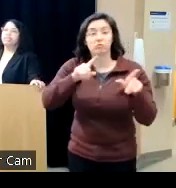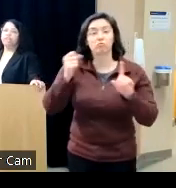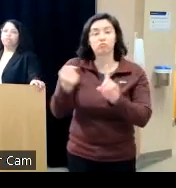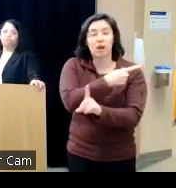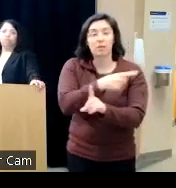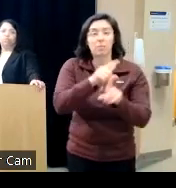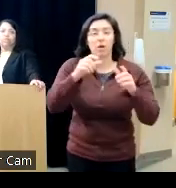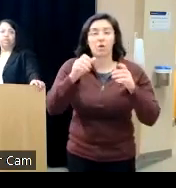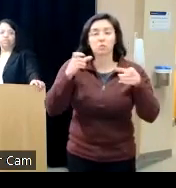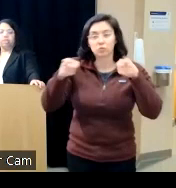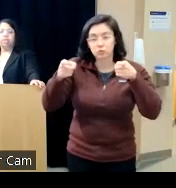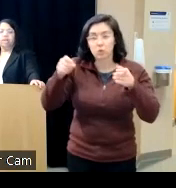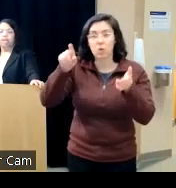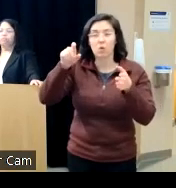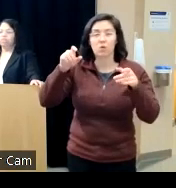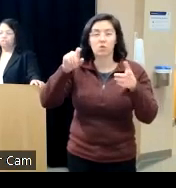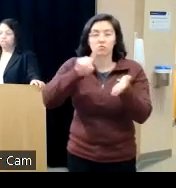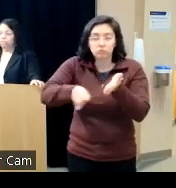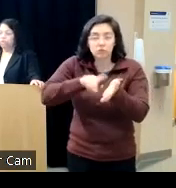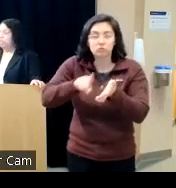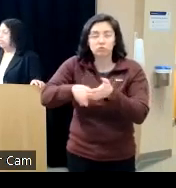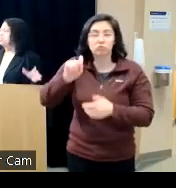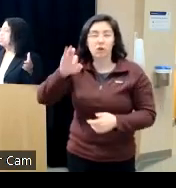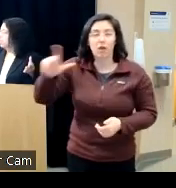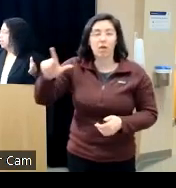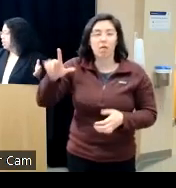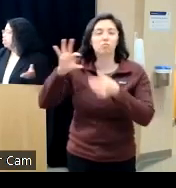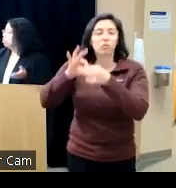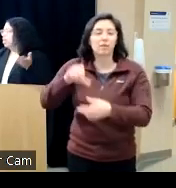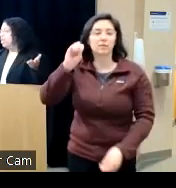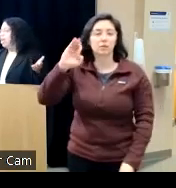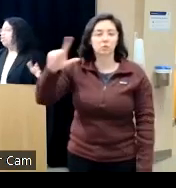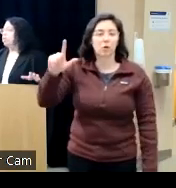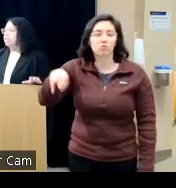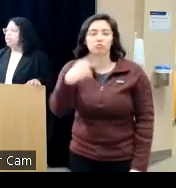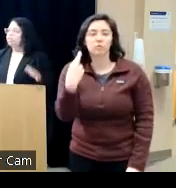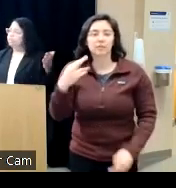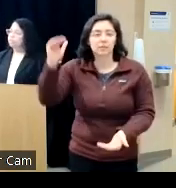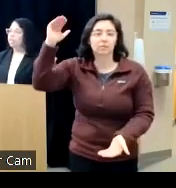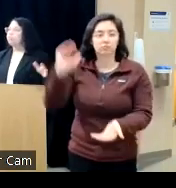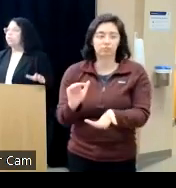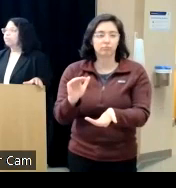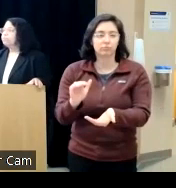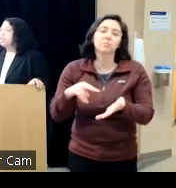at a sexual risk reduction intervention with this indicated indicated meanings Public Health term